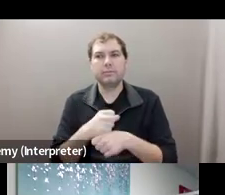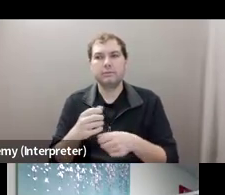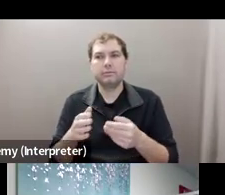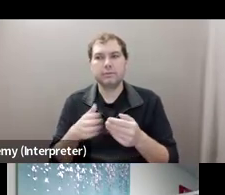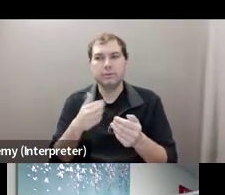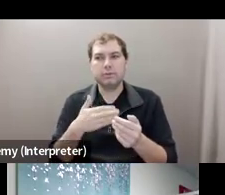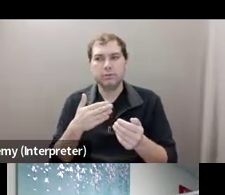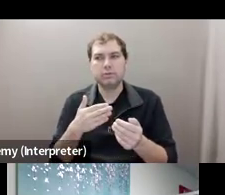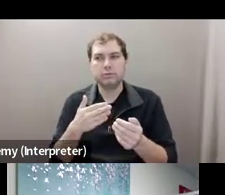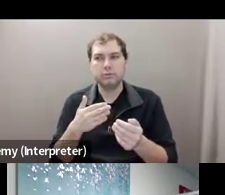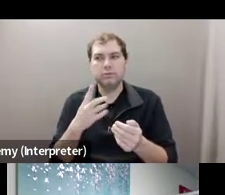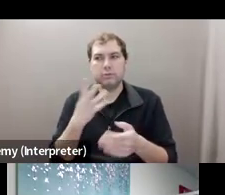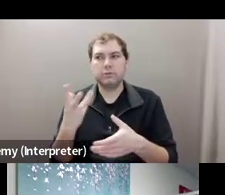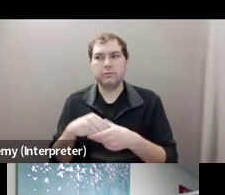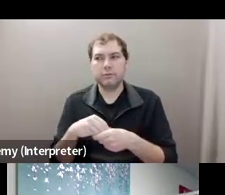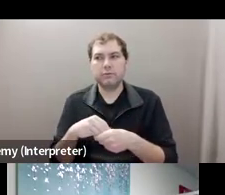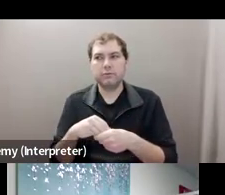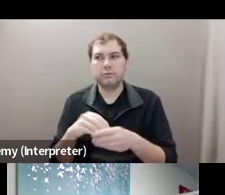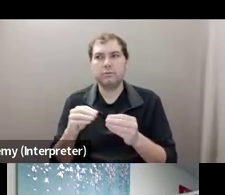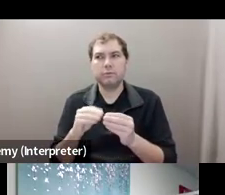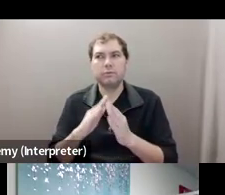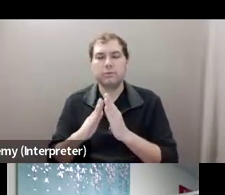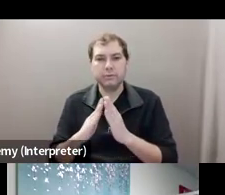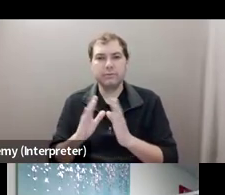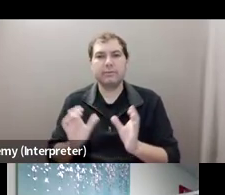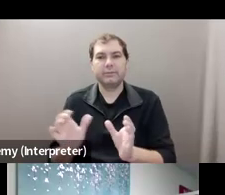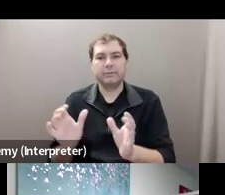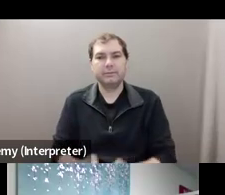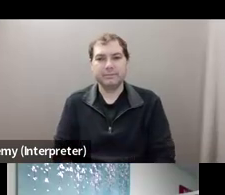17036717673: involved in. 17036717673: through the activity. Rebecca - APRIL: Thank you.